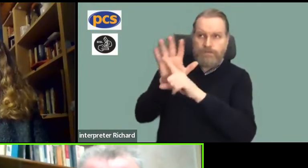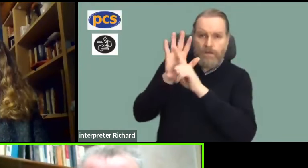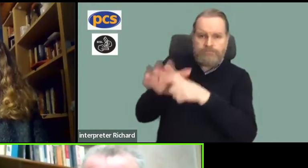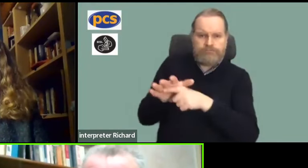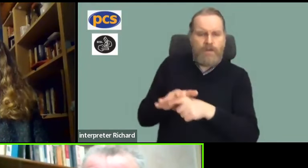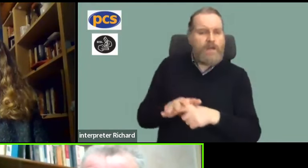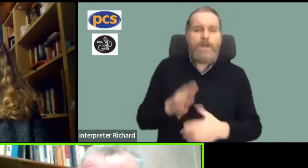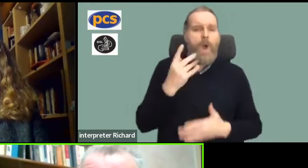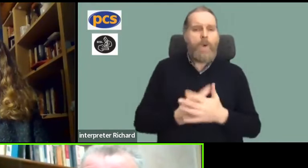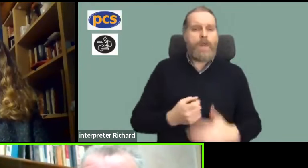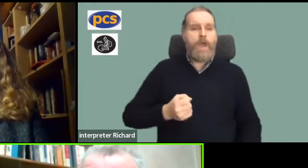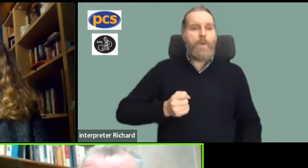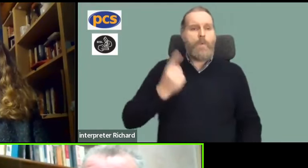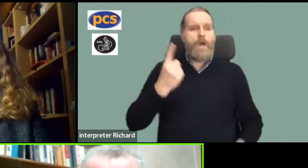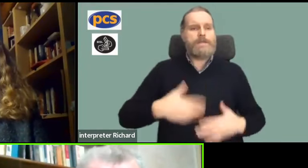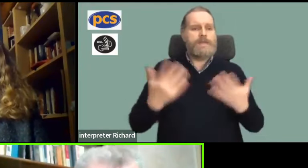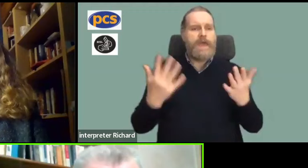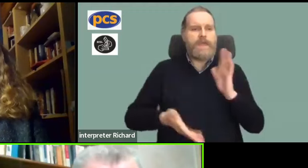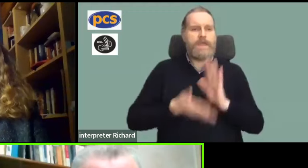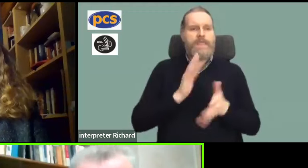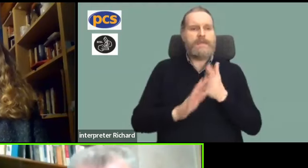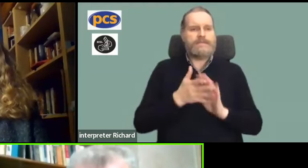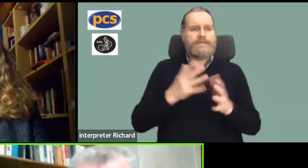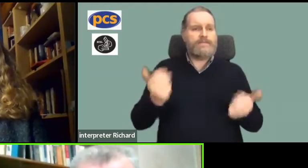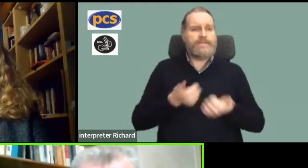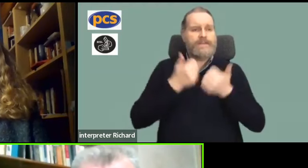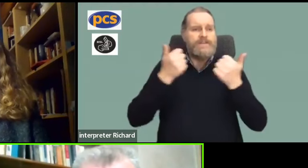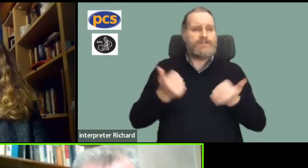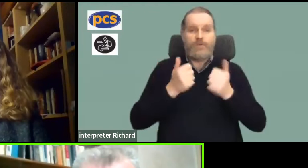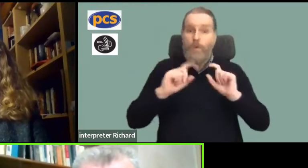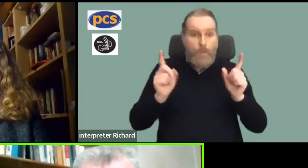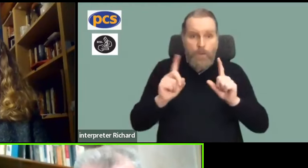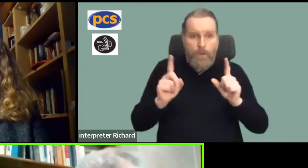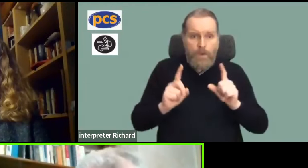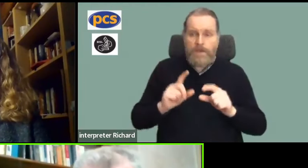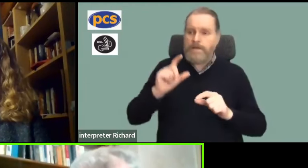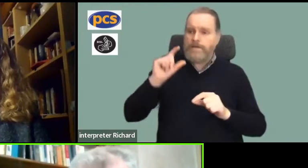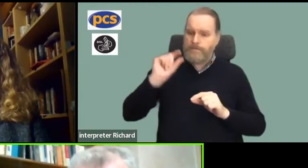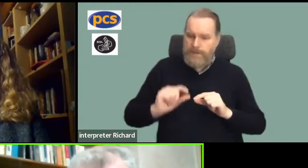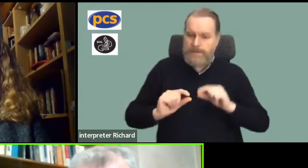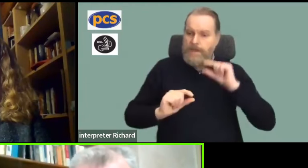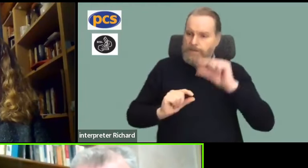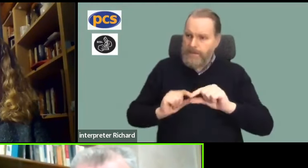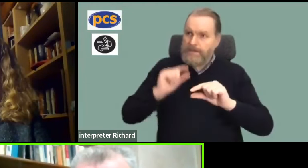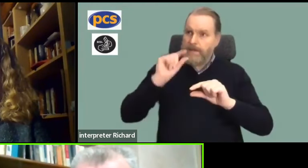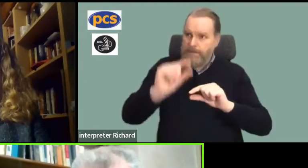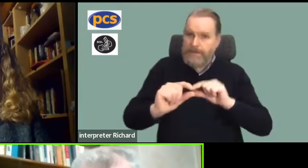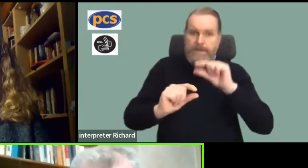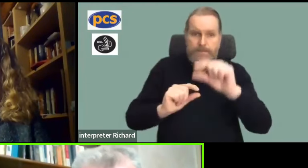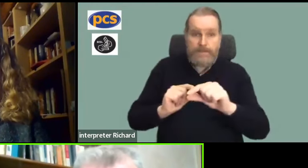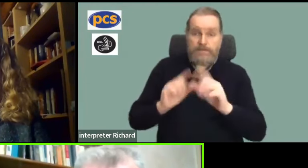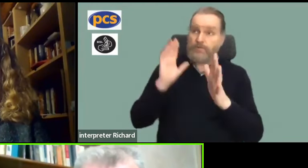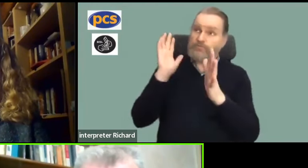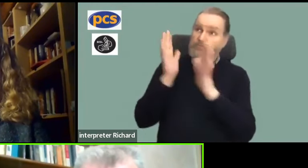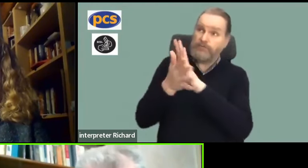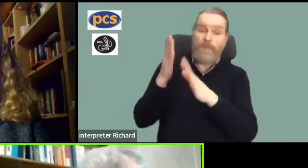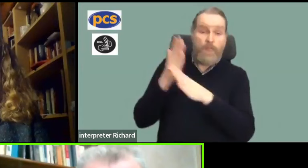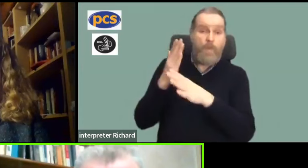to put the maximum pressure to put the maximum pressure on by not just having one day strikes , but , but ensuring that when everybody does come out it it really has an impact